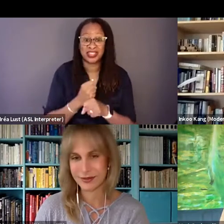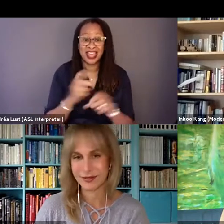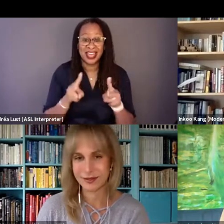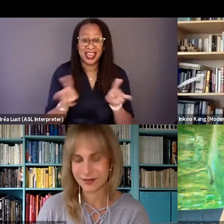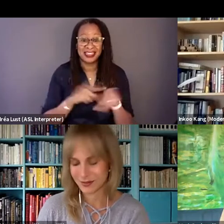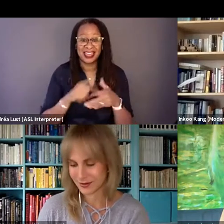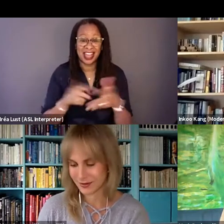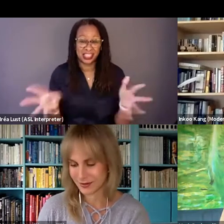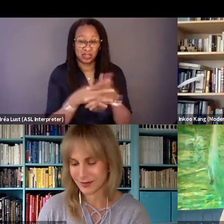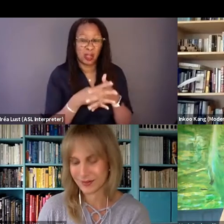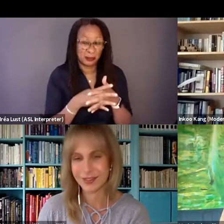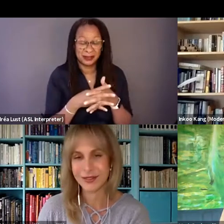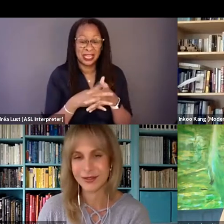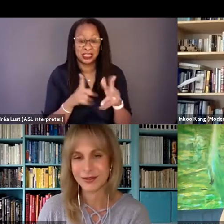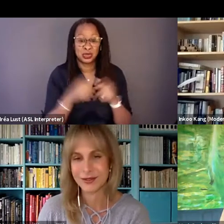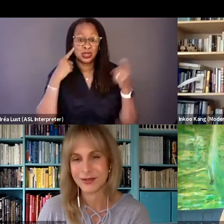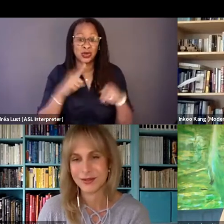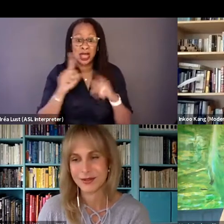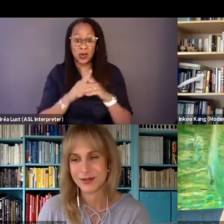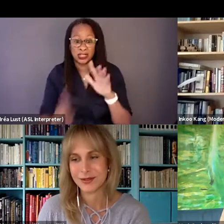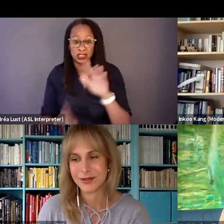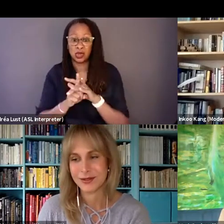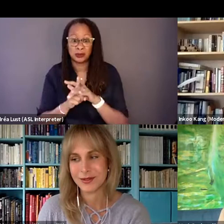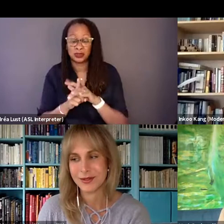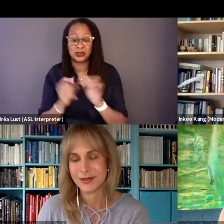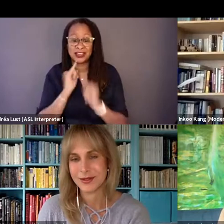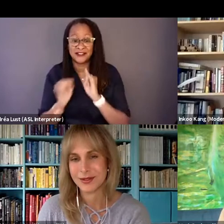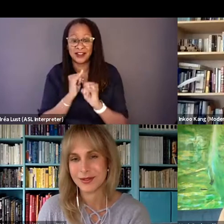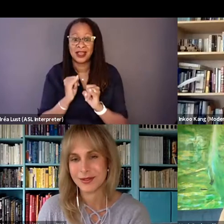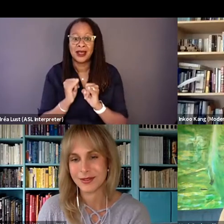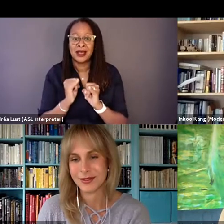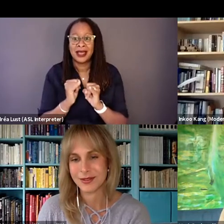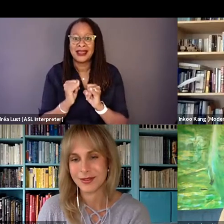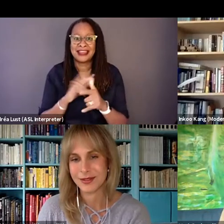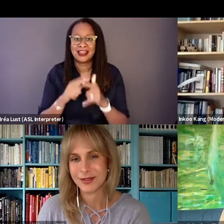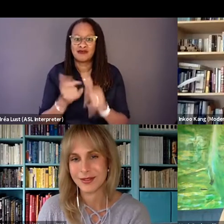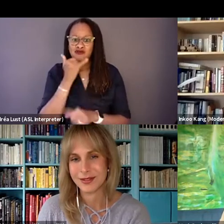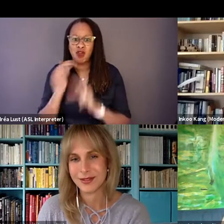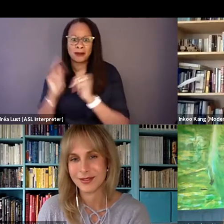And then when he did show up to the interview, he went to the wrong building and then tried to run away, and I had to chase him to his car.